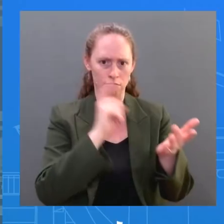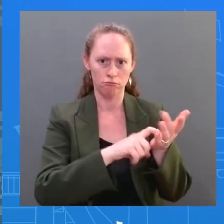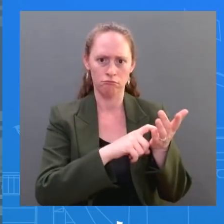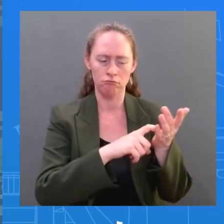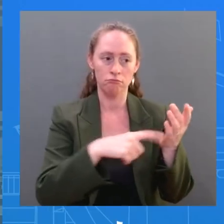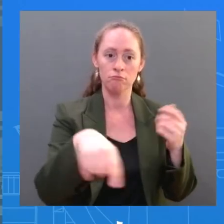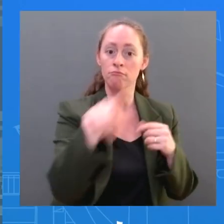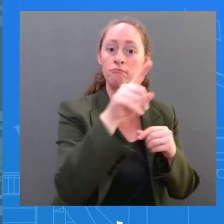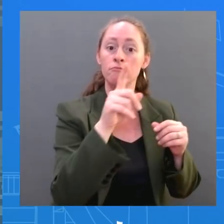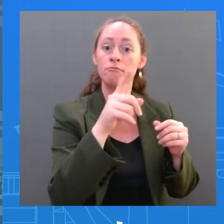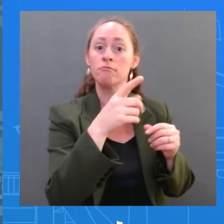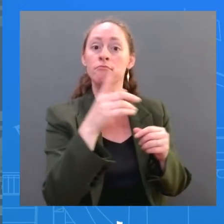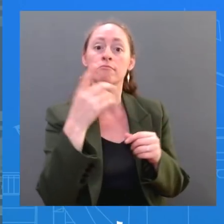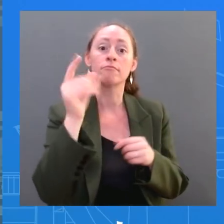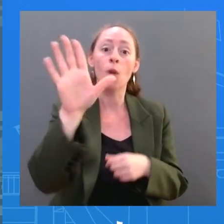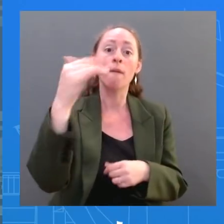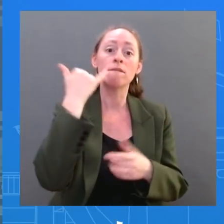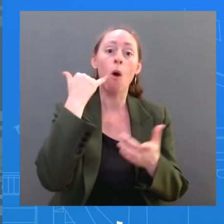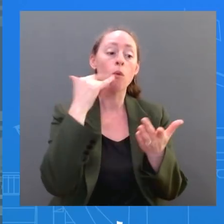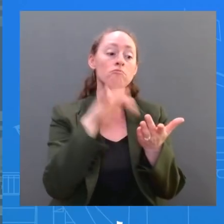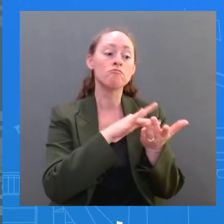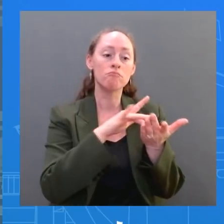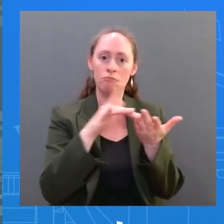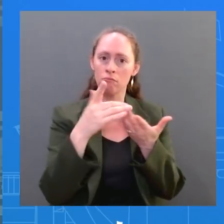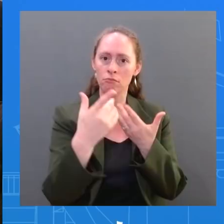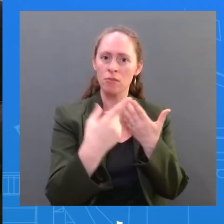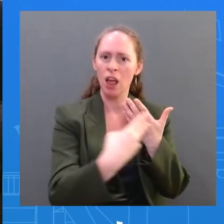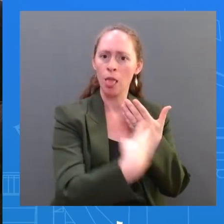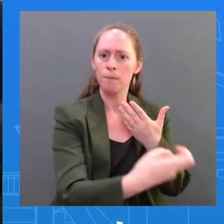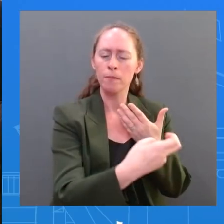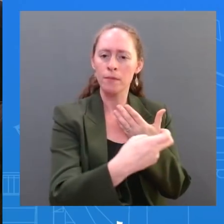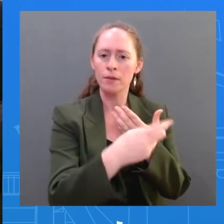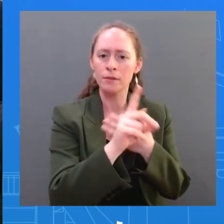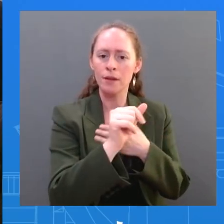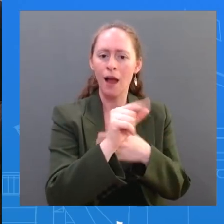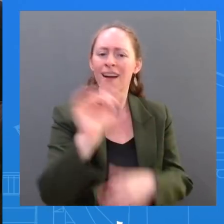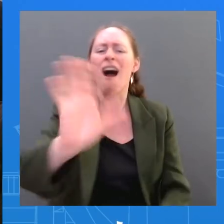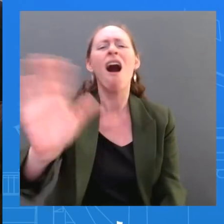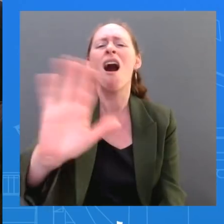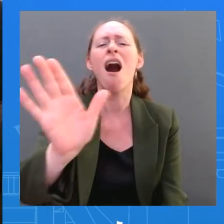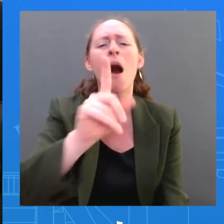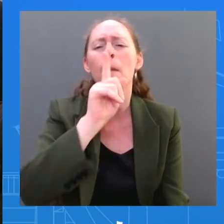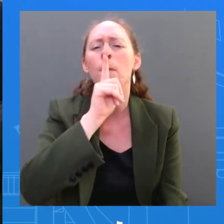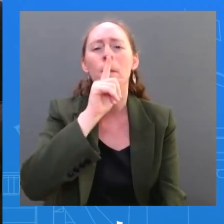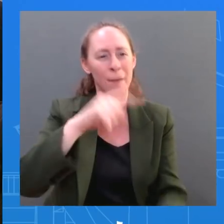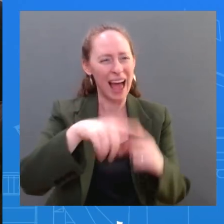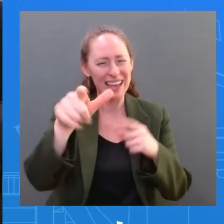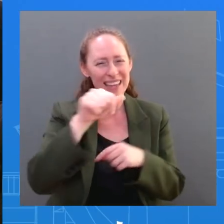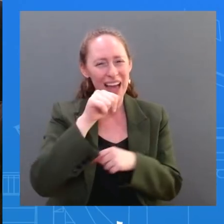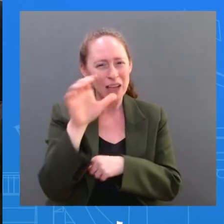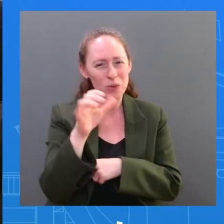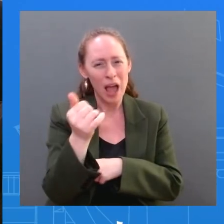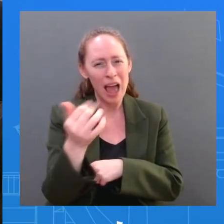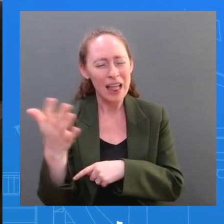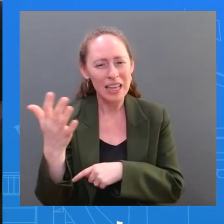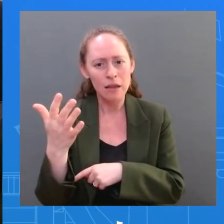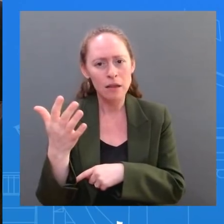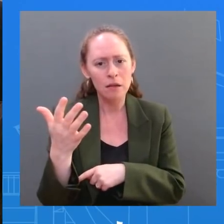The Press: But it doesn't actually do anything. It says it asks the Federal Trade Commissioner to consider actions, right? Ms. Klein: Yeah. So the Federal Trade --